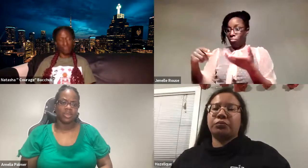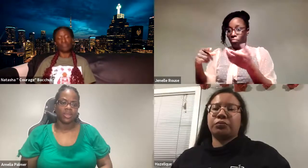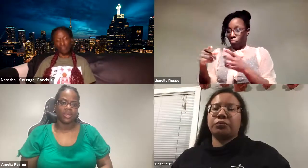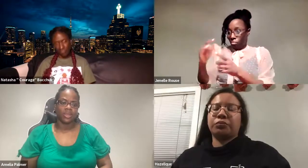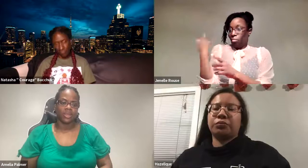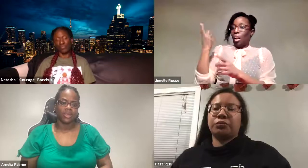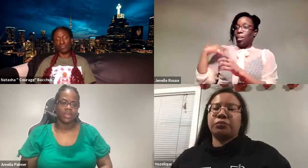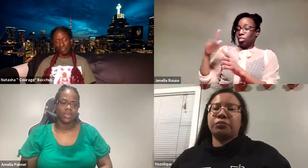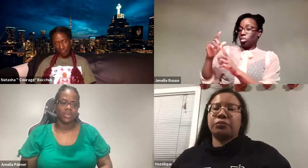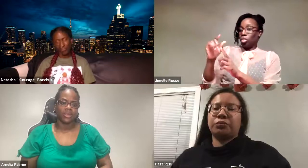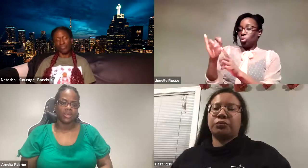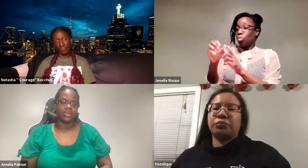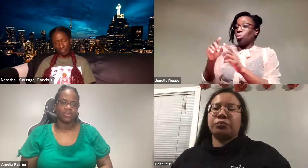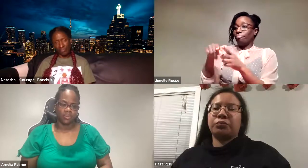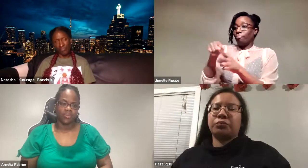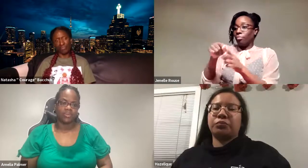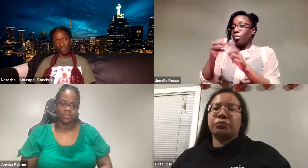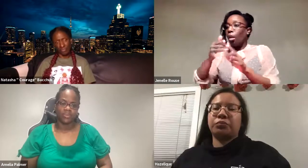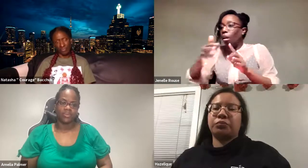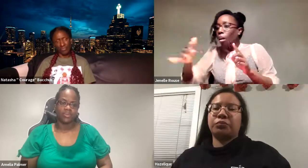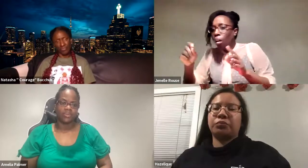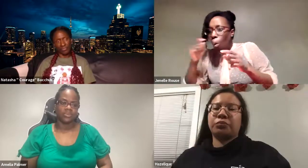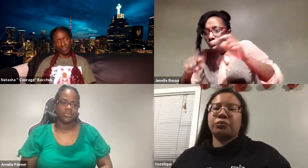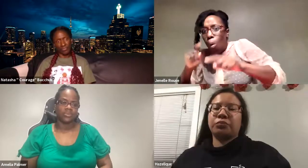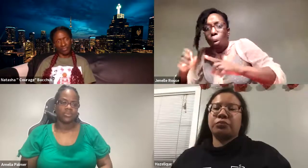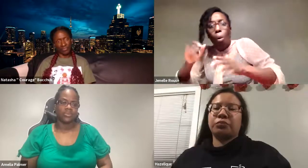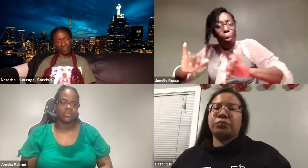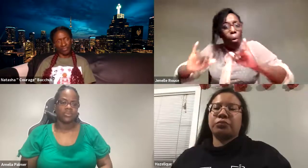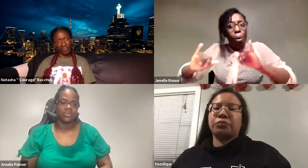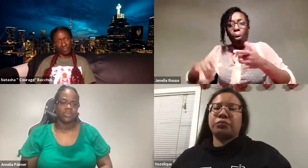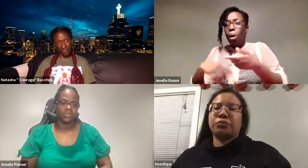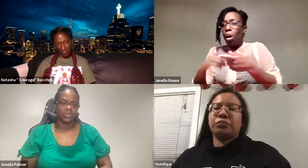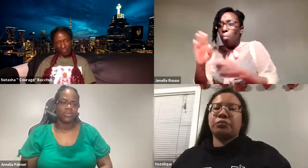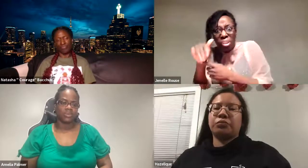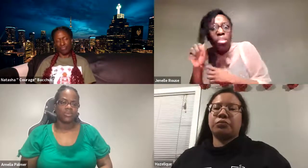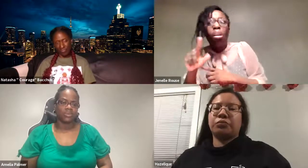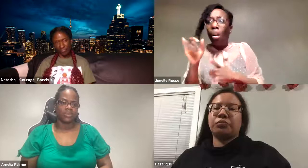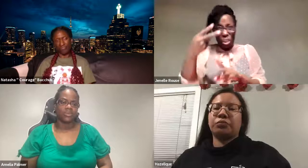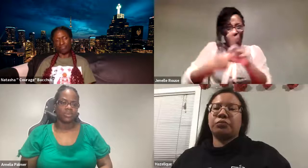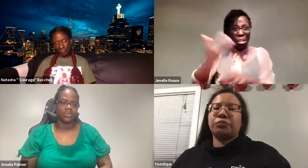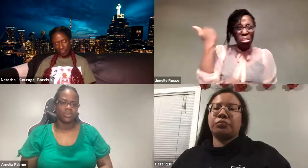and then recently in the last few years people have started seeing those movements,